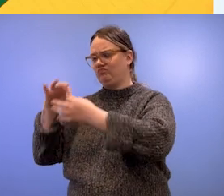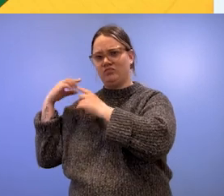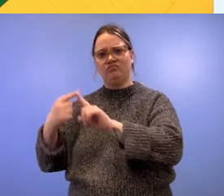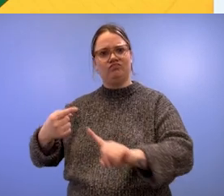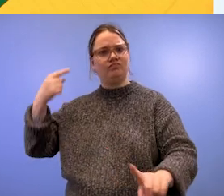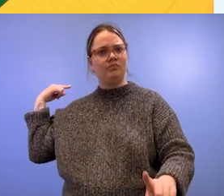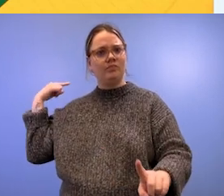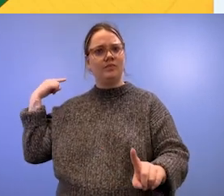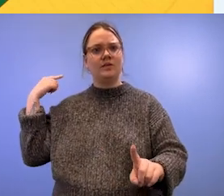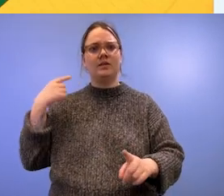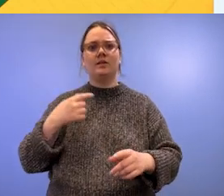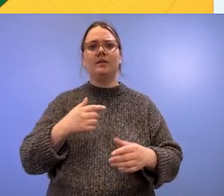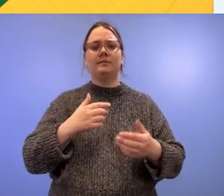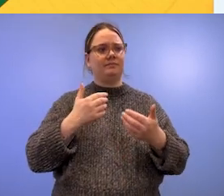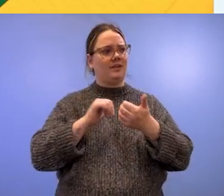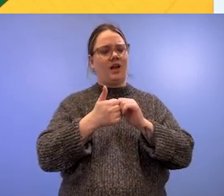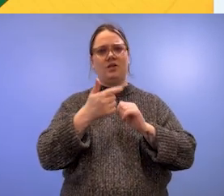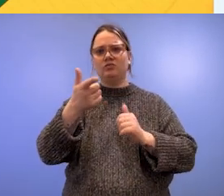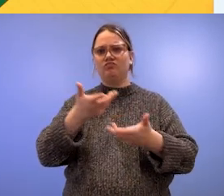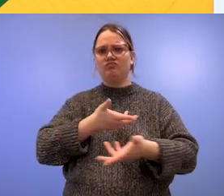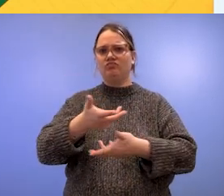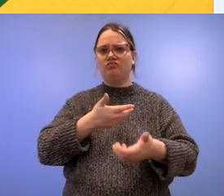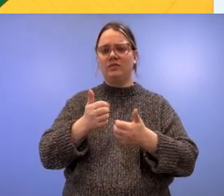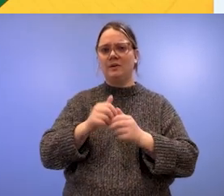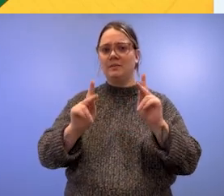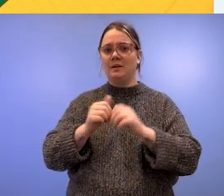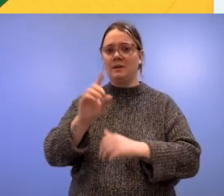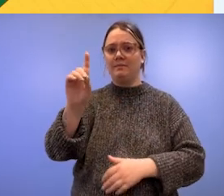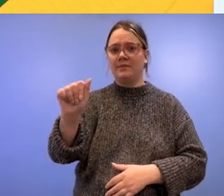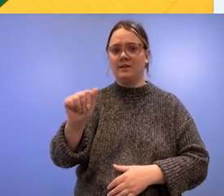engaging with persons with disabilities, what you're learning and identifying